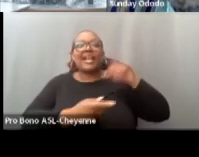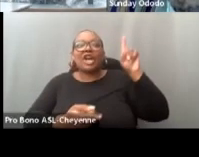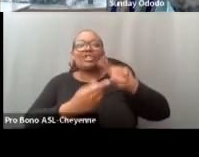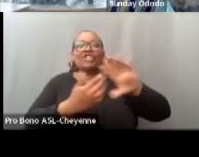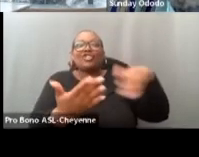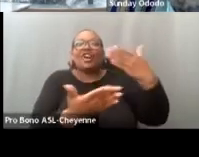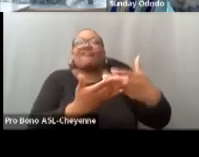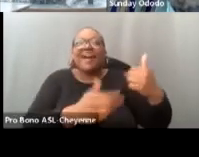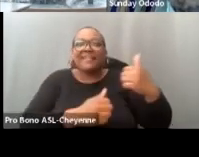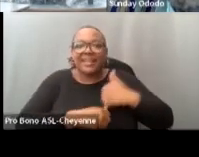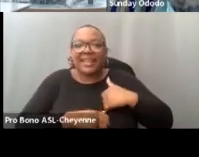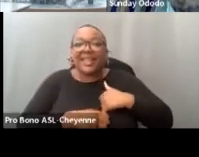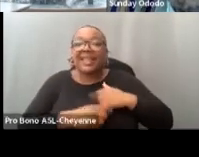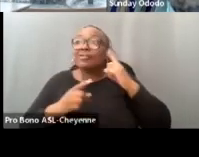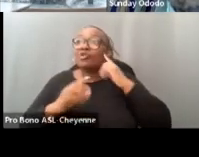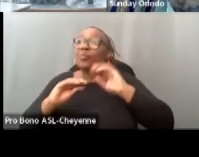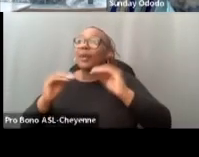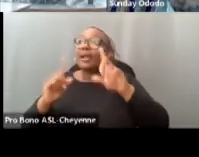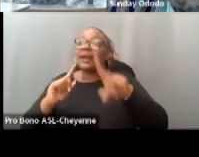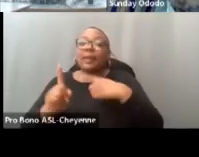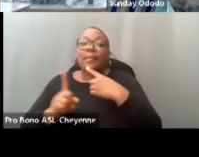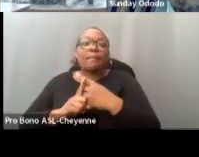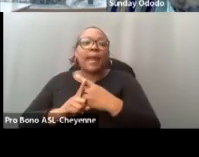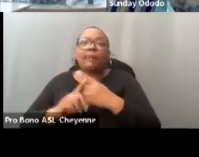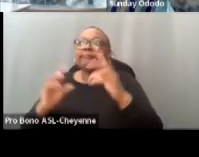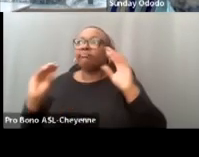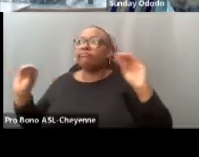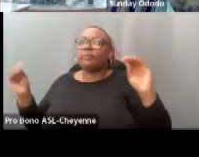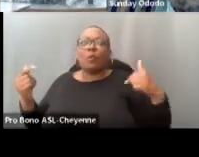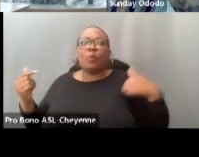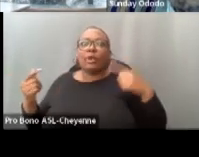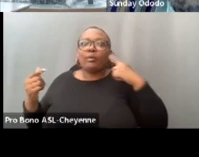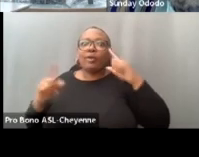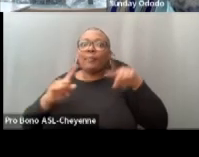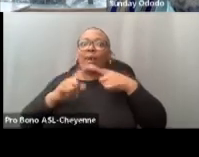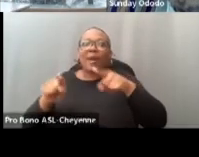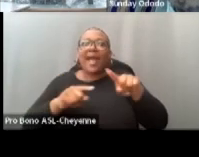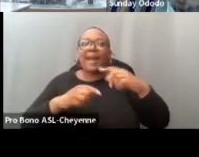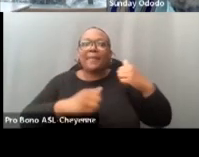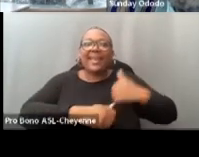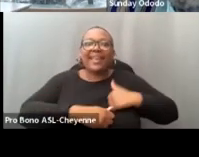Nobody's gonna hear... Or we do, don't say nobody. I mean, a lot of, too many people don't even know